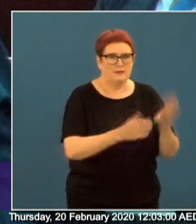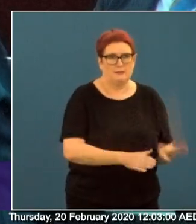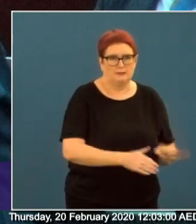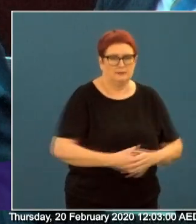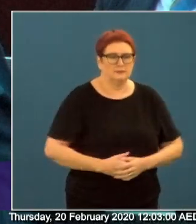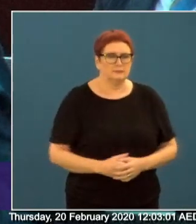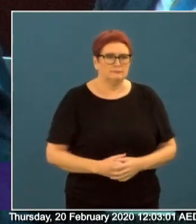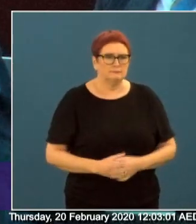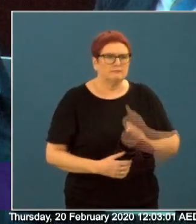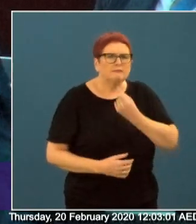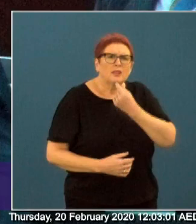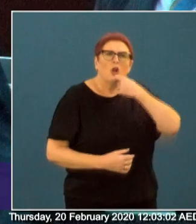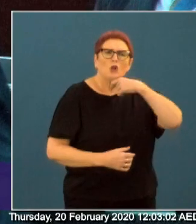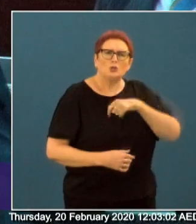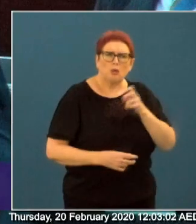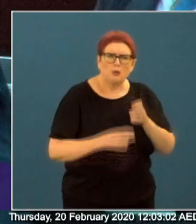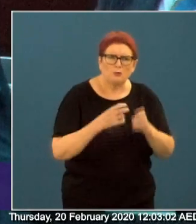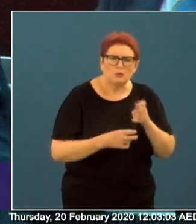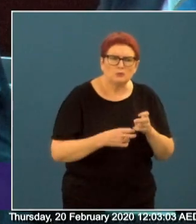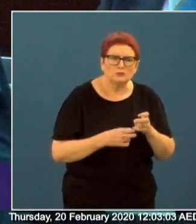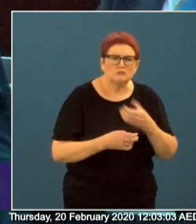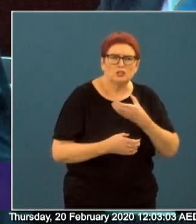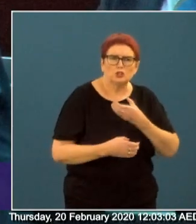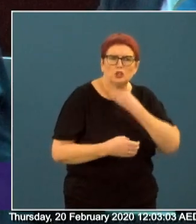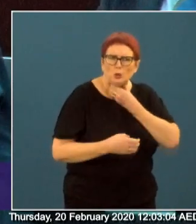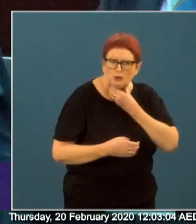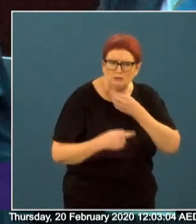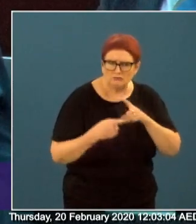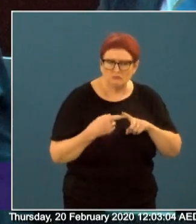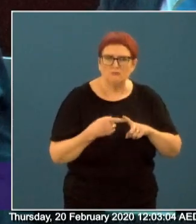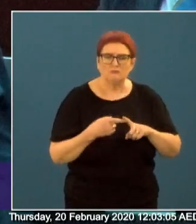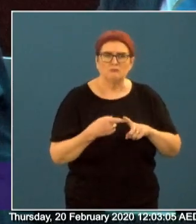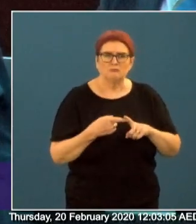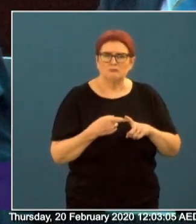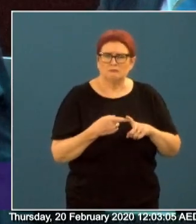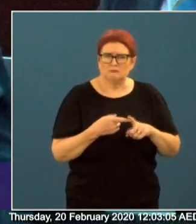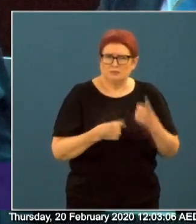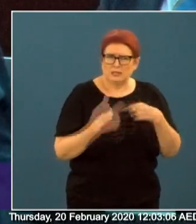And so swallowing problems also including choking and — what can you tell us about...